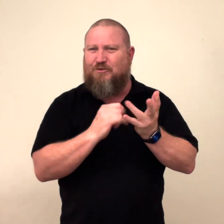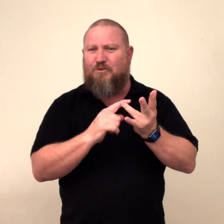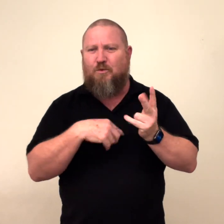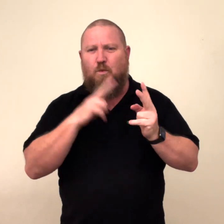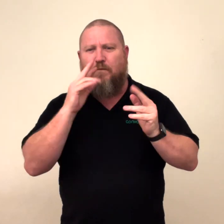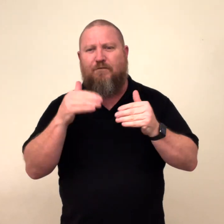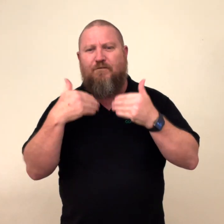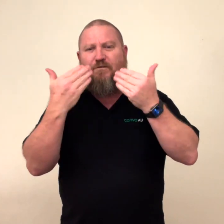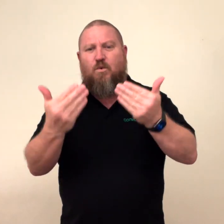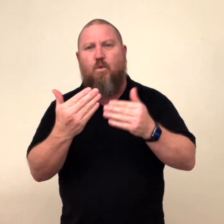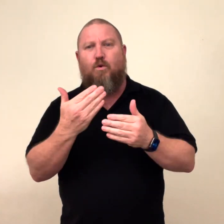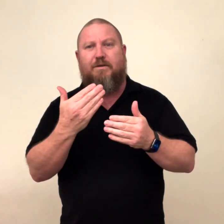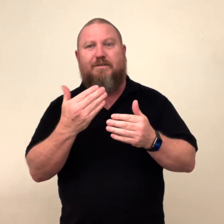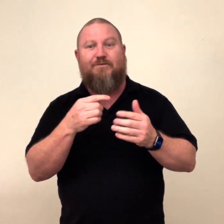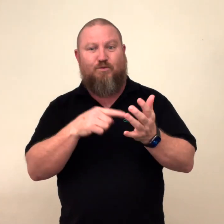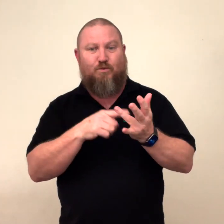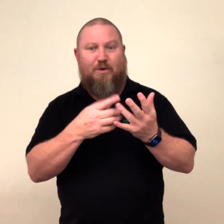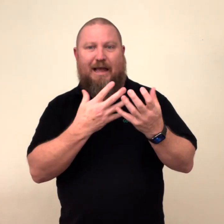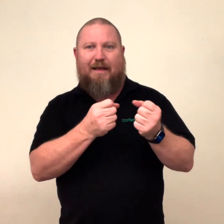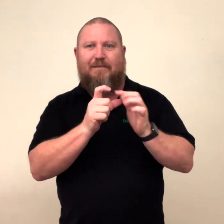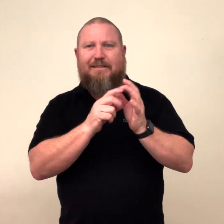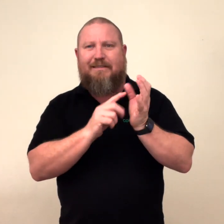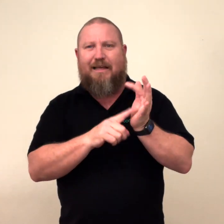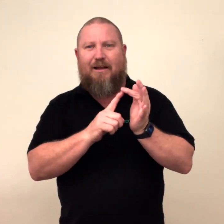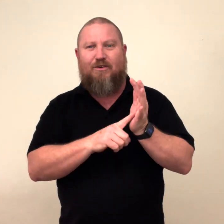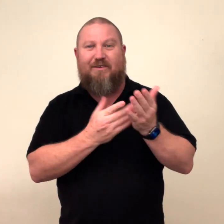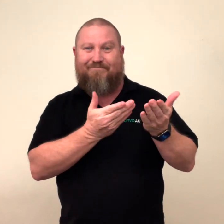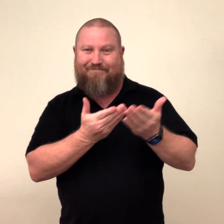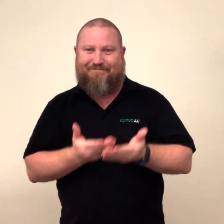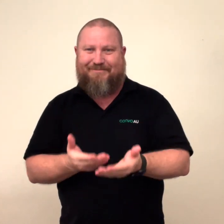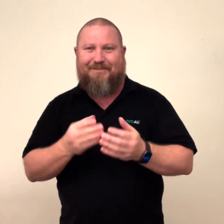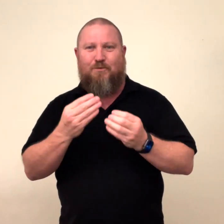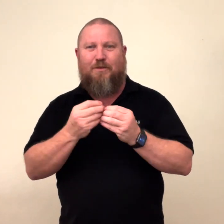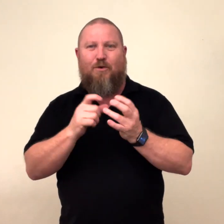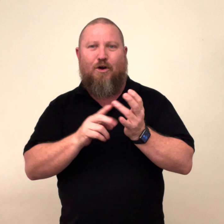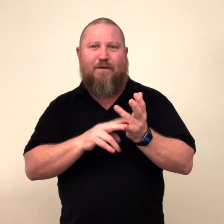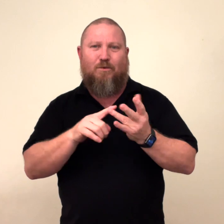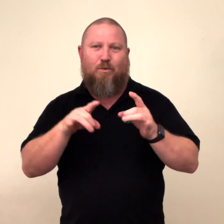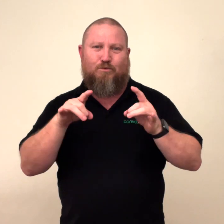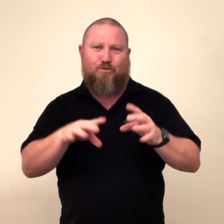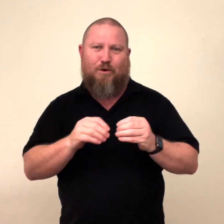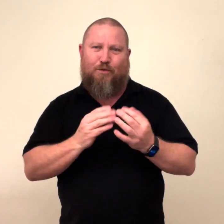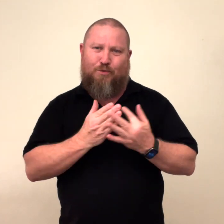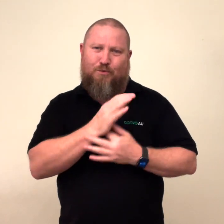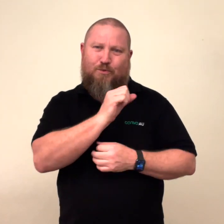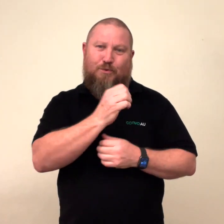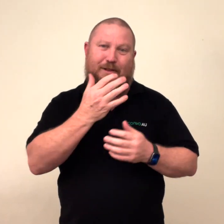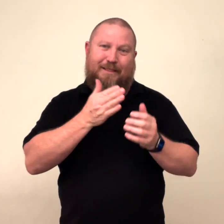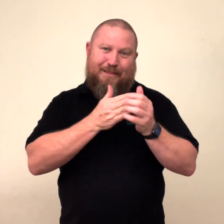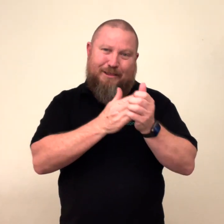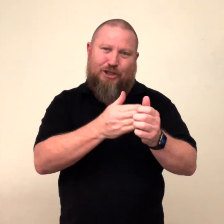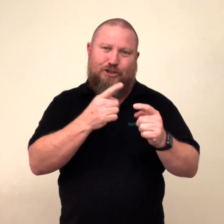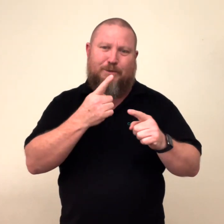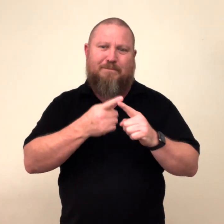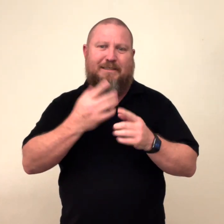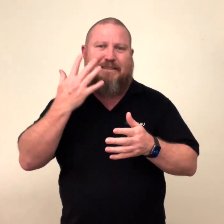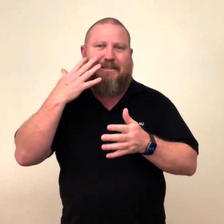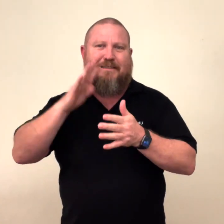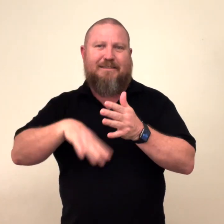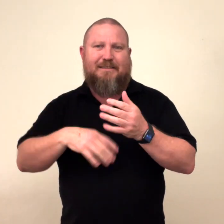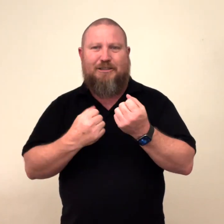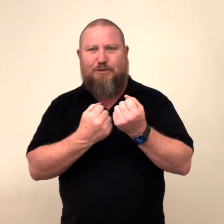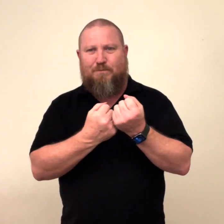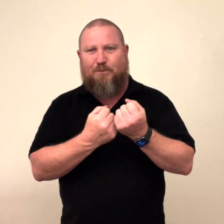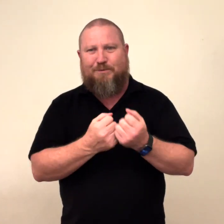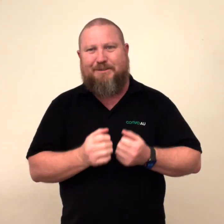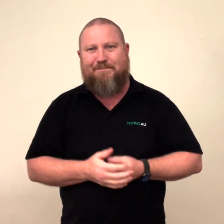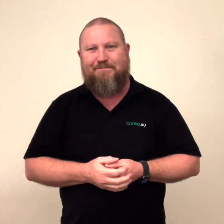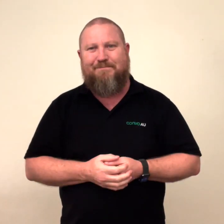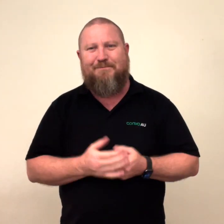We look forward having Danielle to bring strong leadership and support.